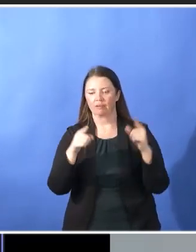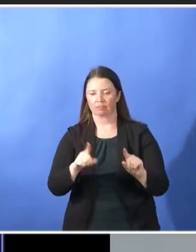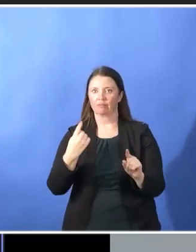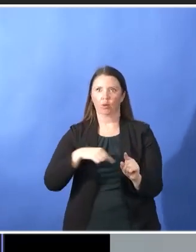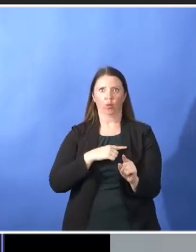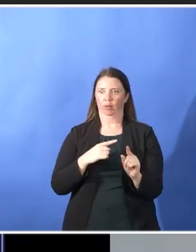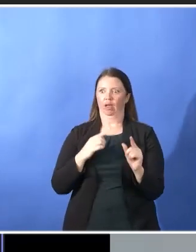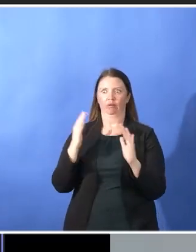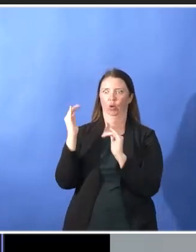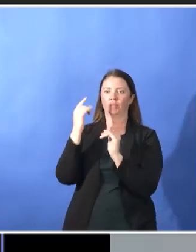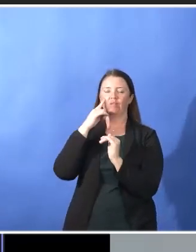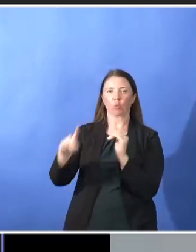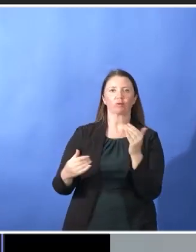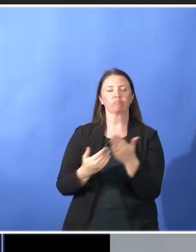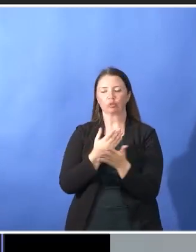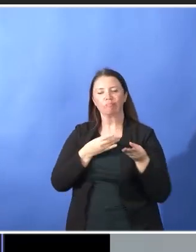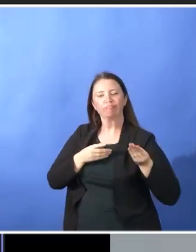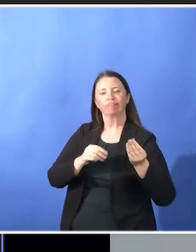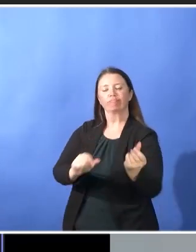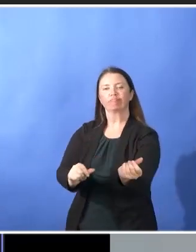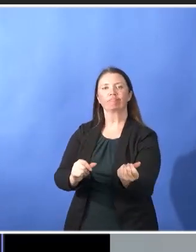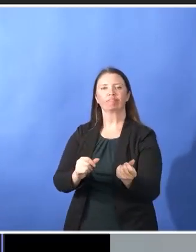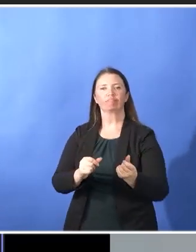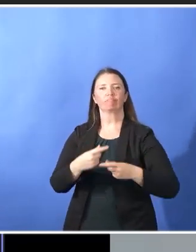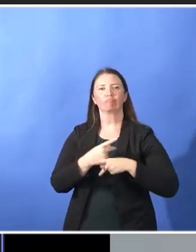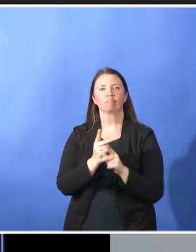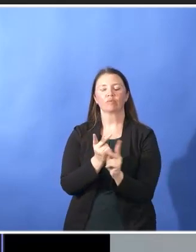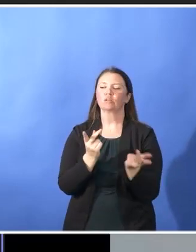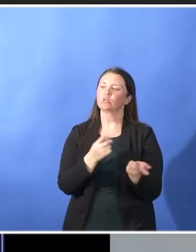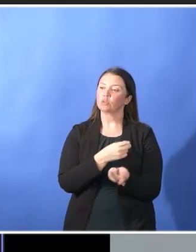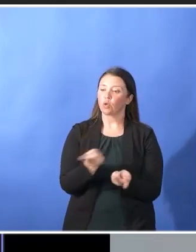HOPE FOR INEFFICIENCY -- FOUR IN EFFICIENCY.